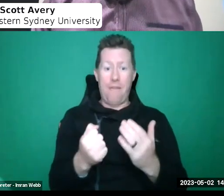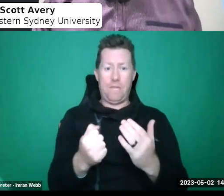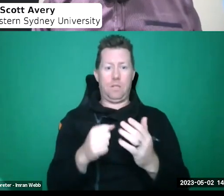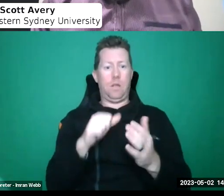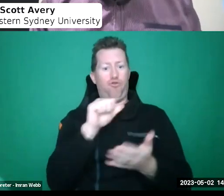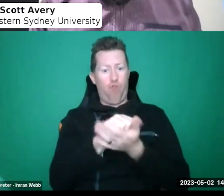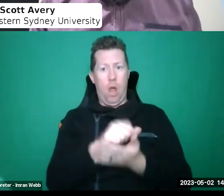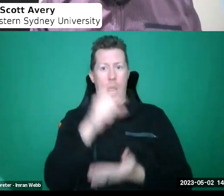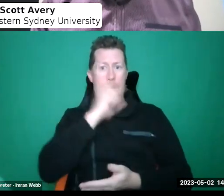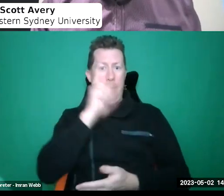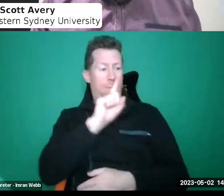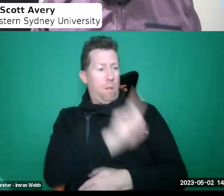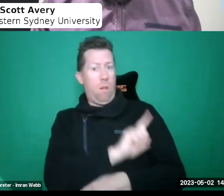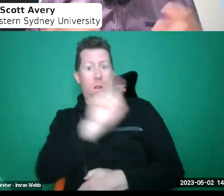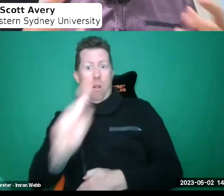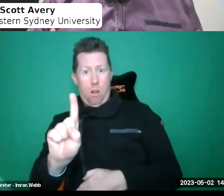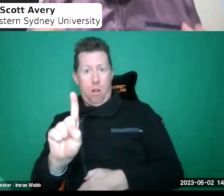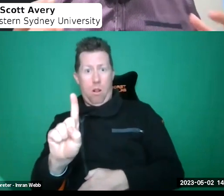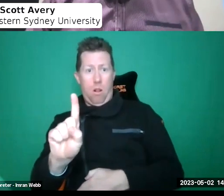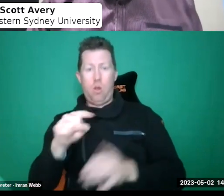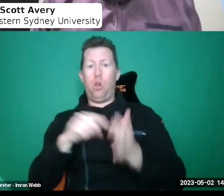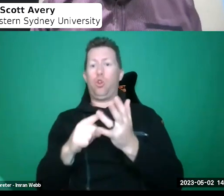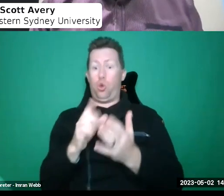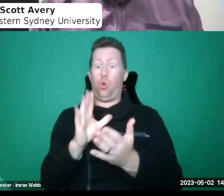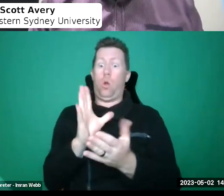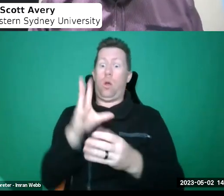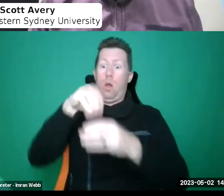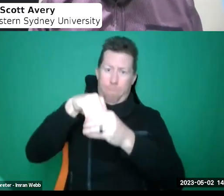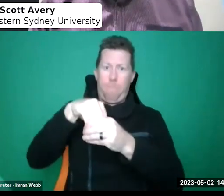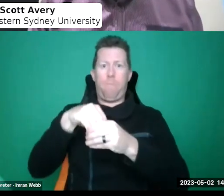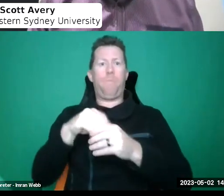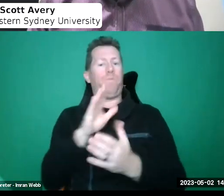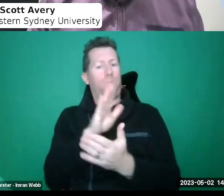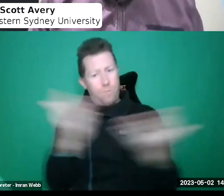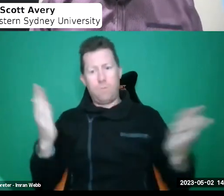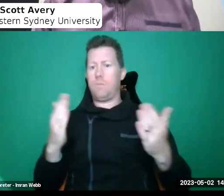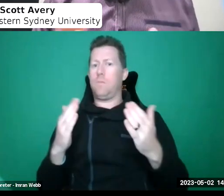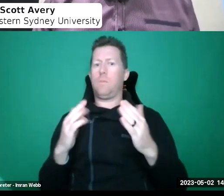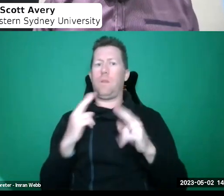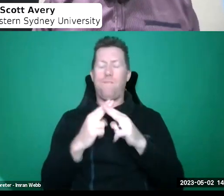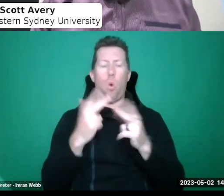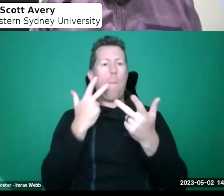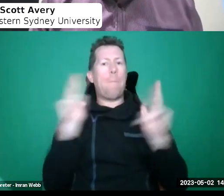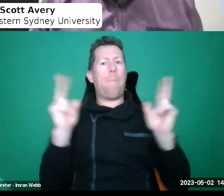that they're resourced in a way that they can actively contribute to the development of public policy, the disability policy.